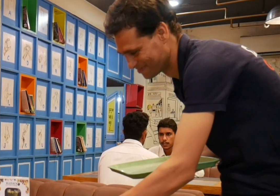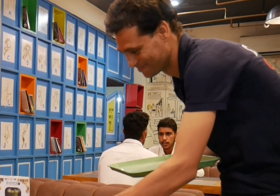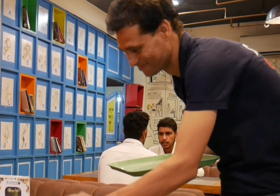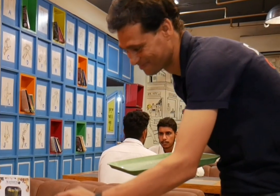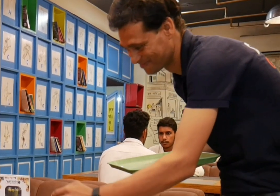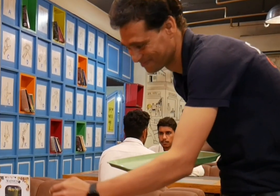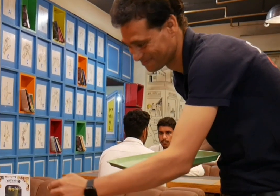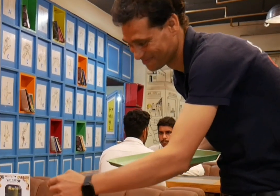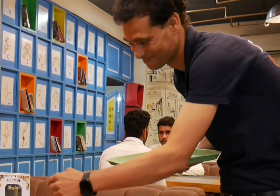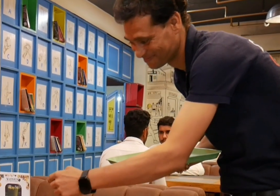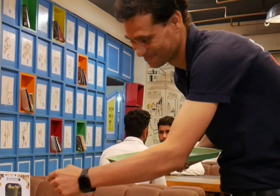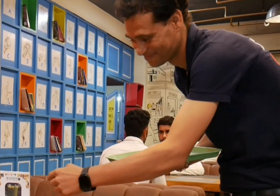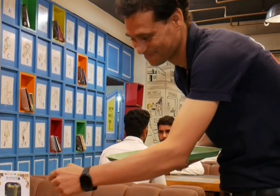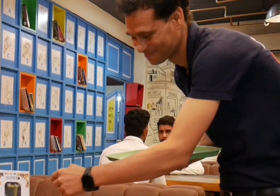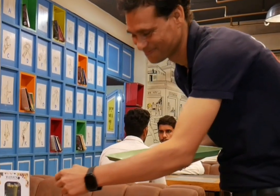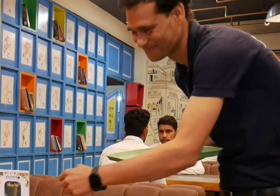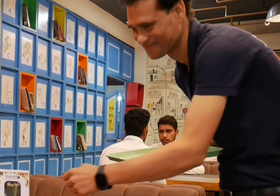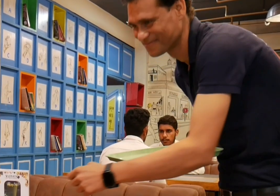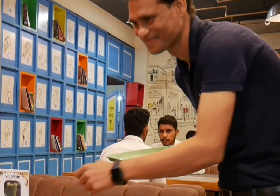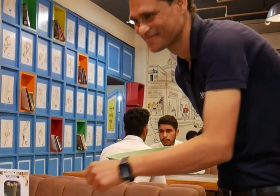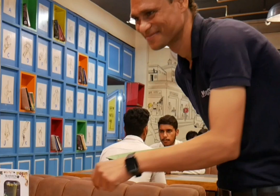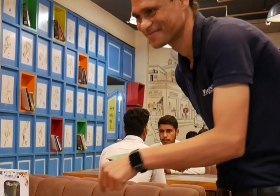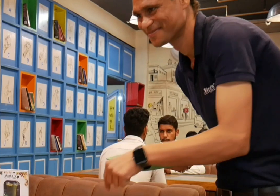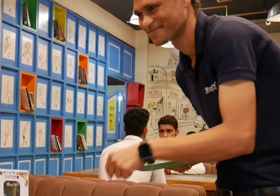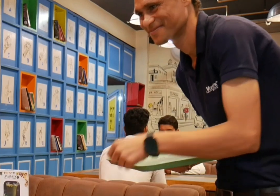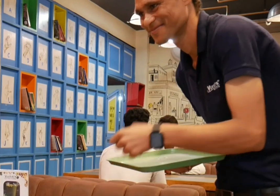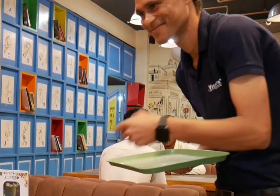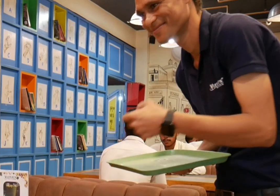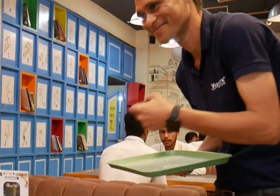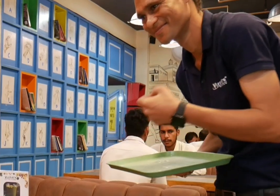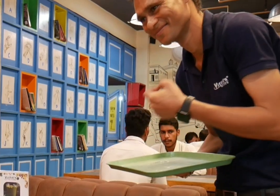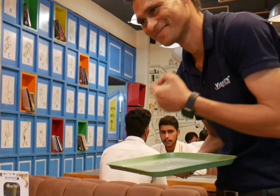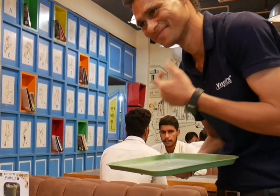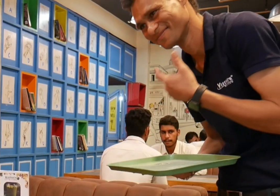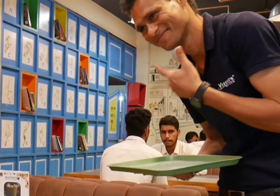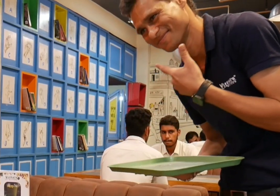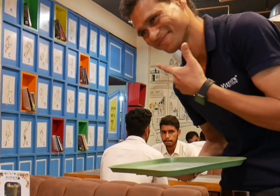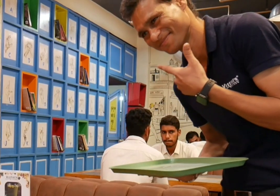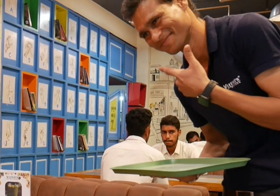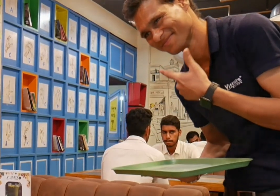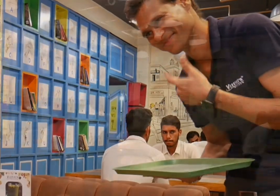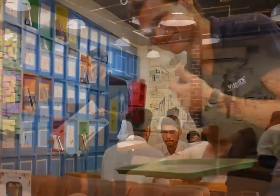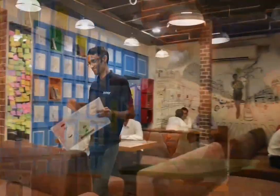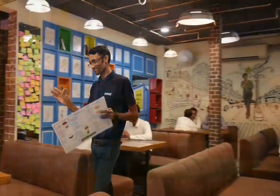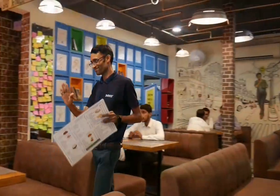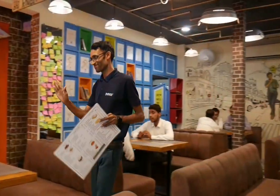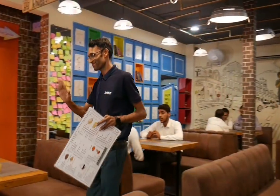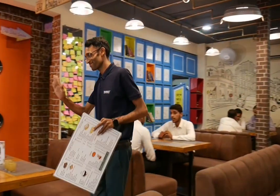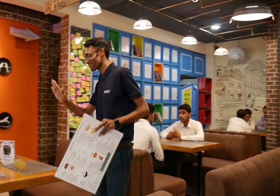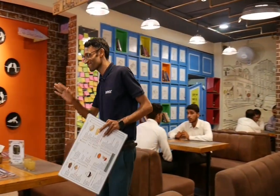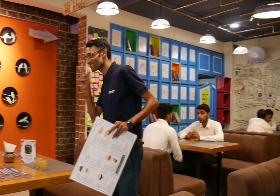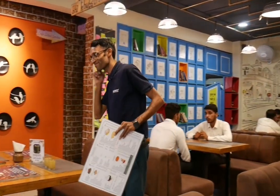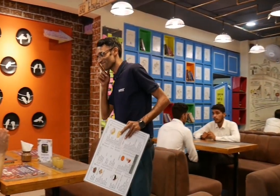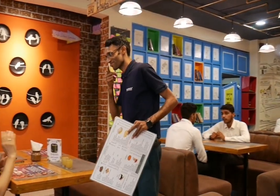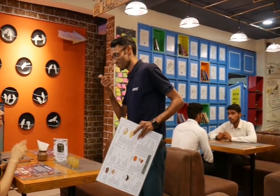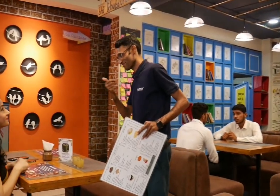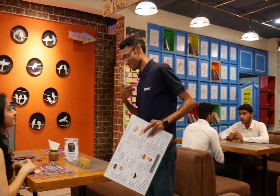Mr. Ashish, the owner of this place, has built this place with great love and the employees here will take all your heart